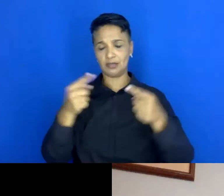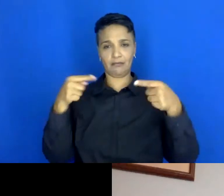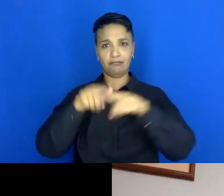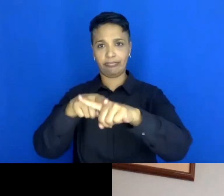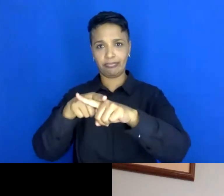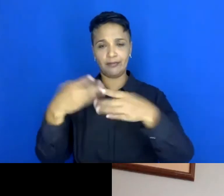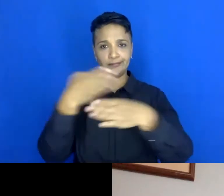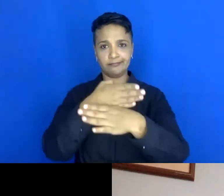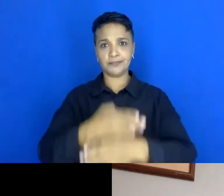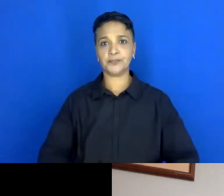is